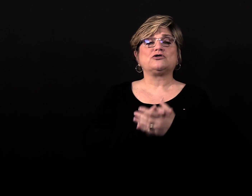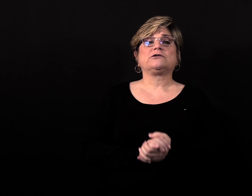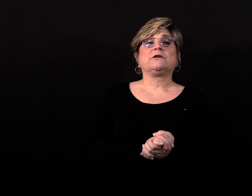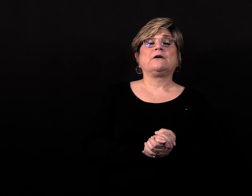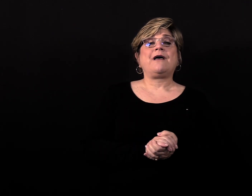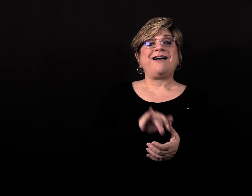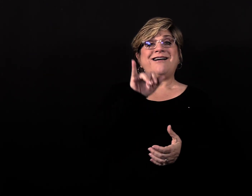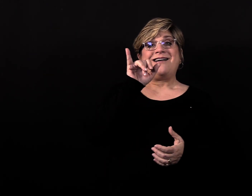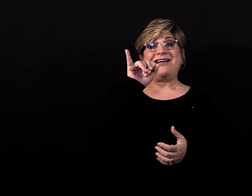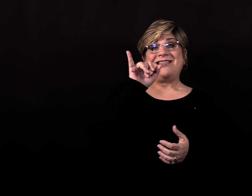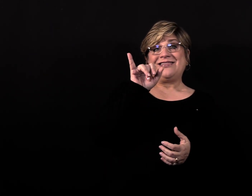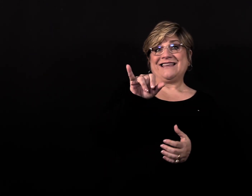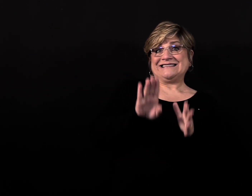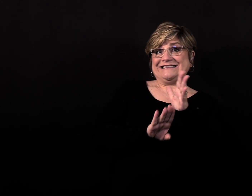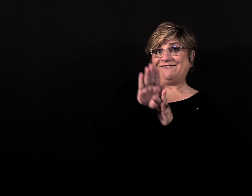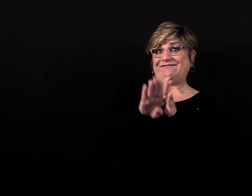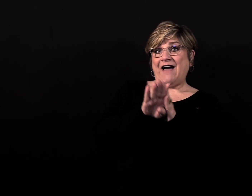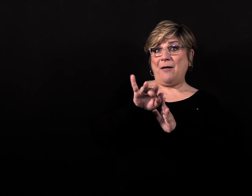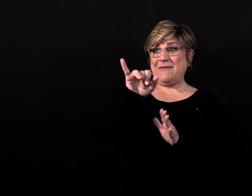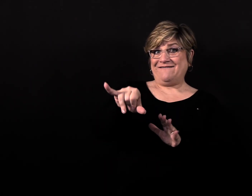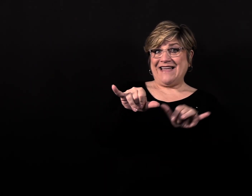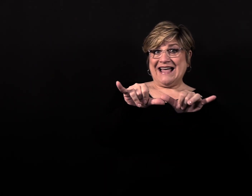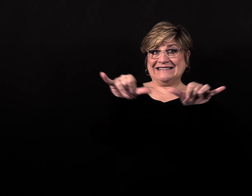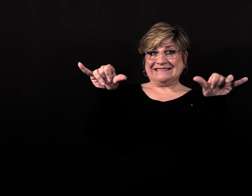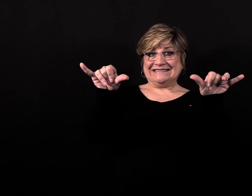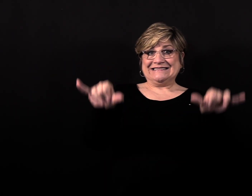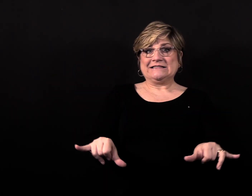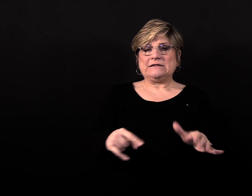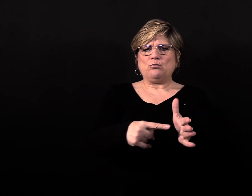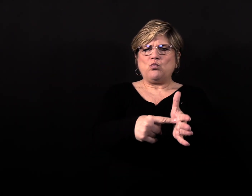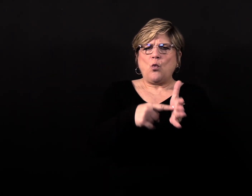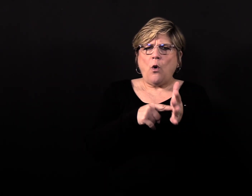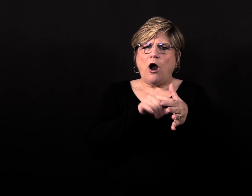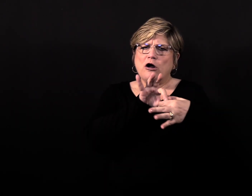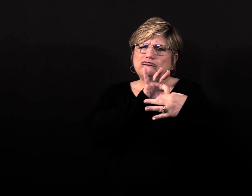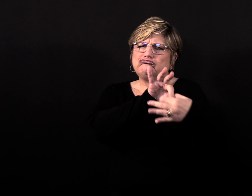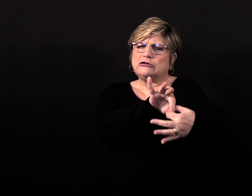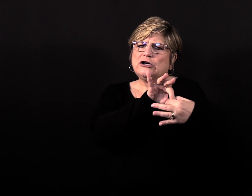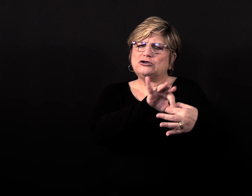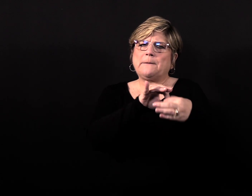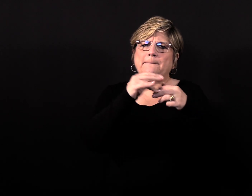The development of this system required relationship building,